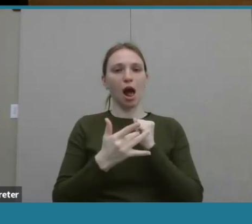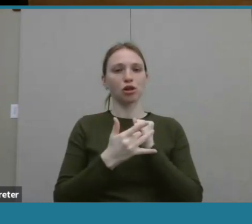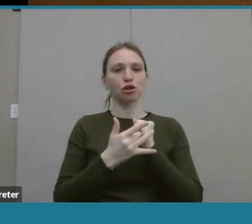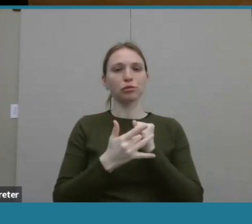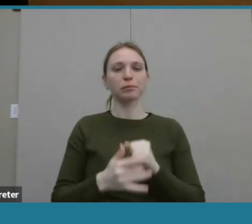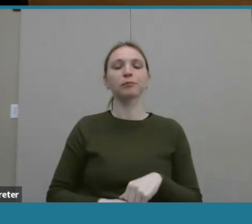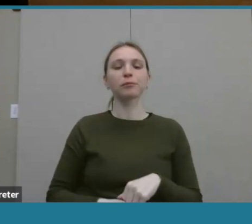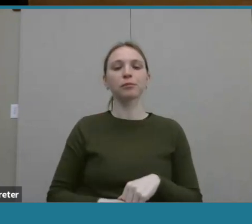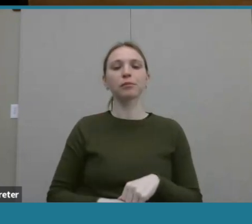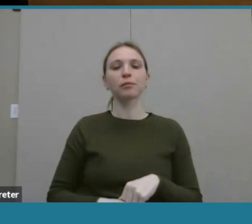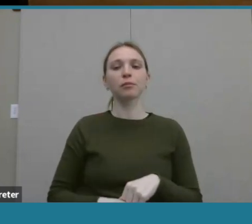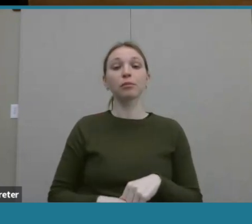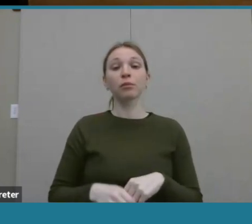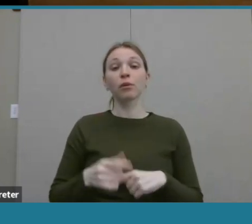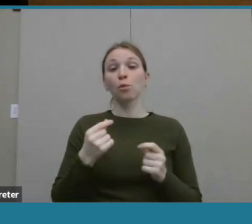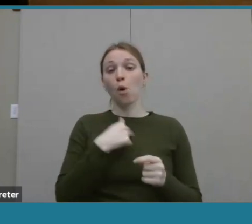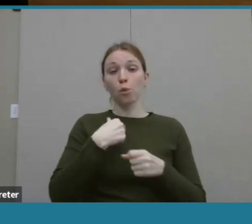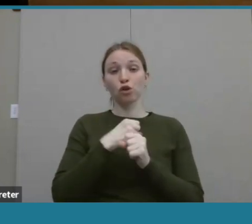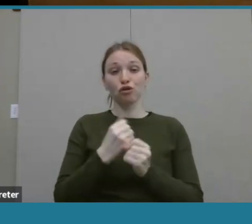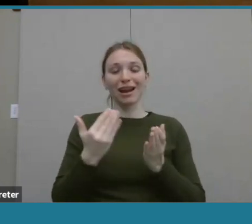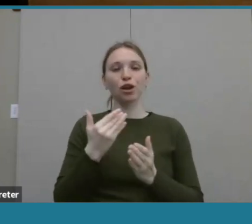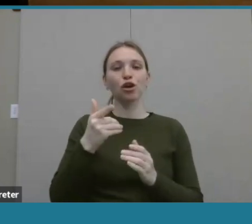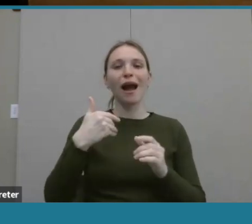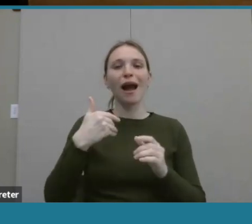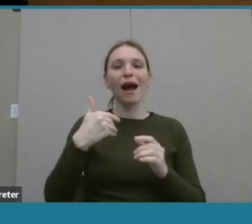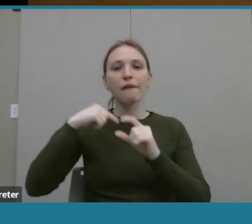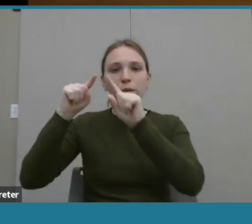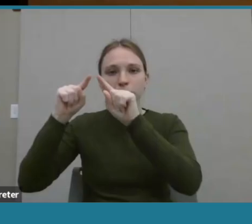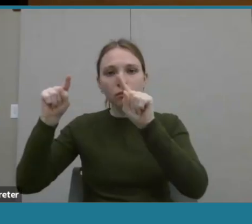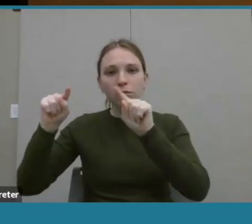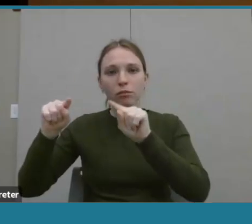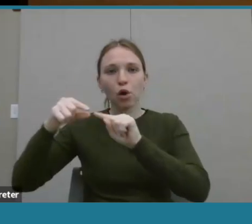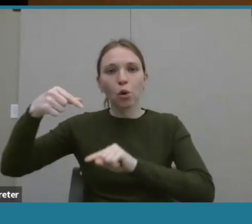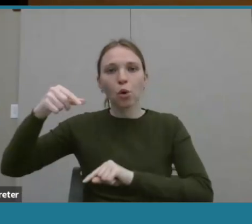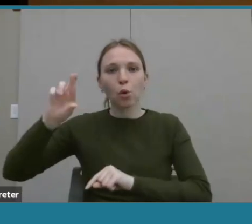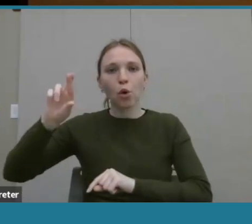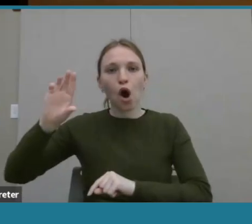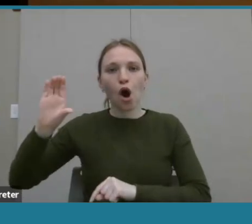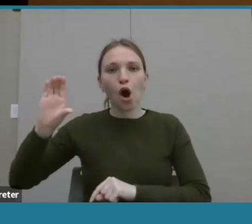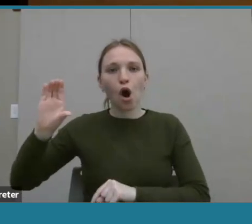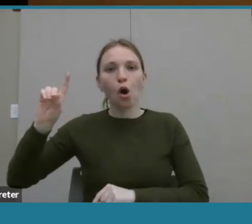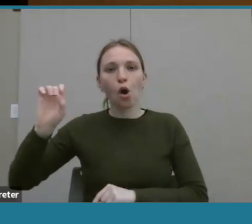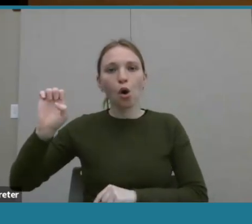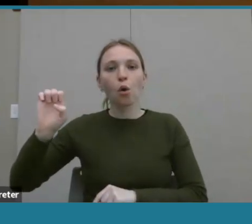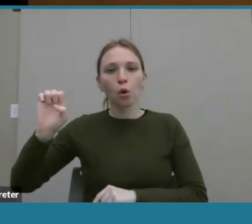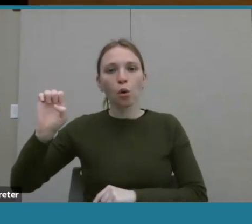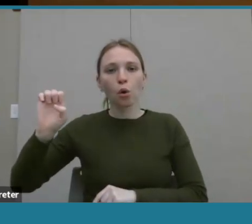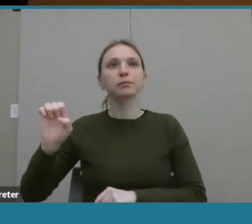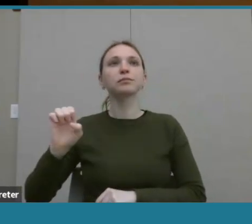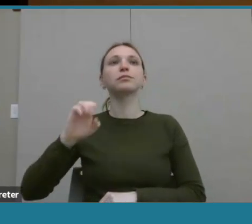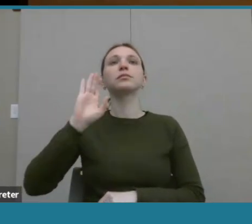So what we've created on here is a QR code that allows people to have access to some